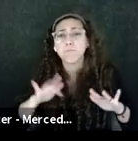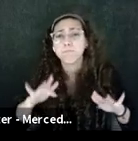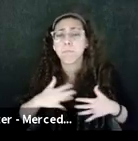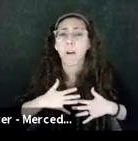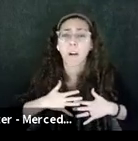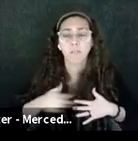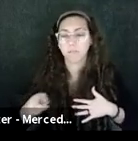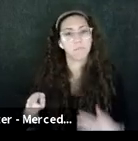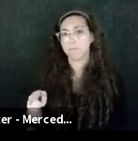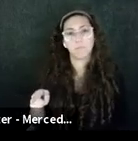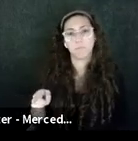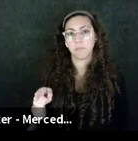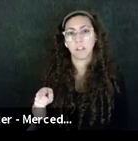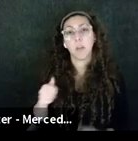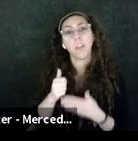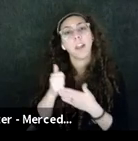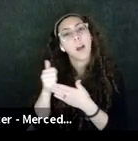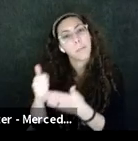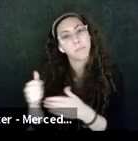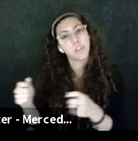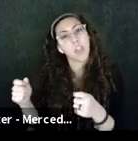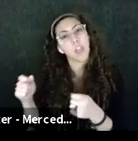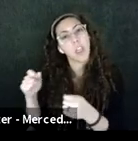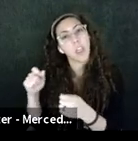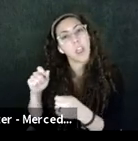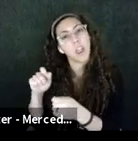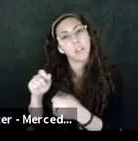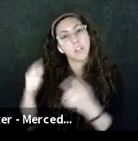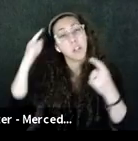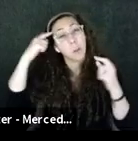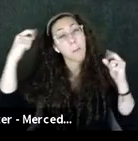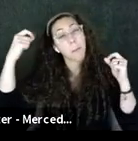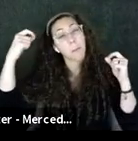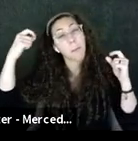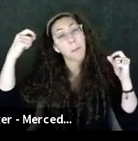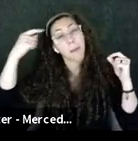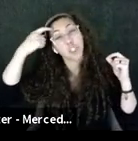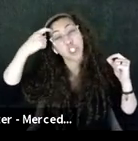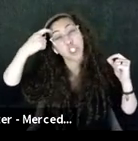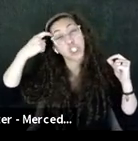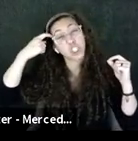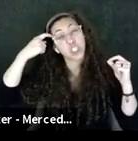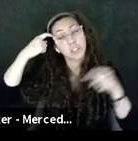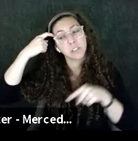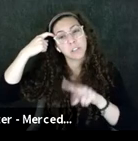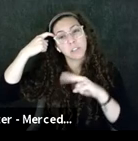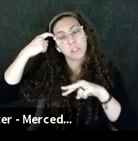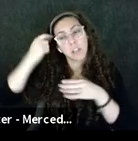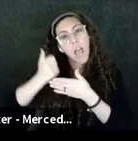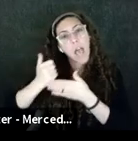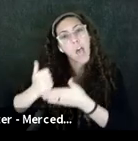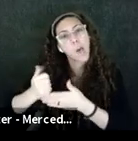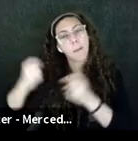Jason Williams: But we can help them rewire it again. That's the whole idea around trauma informed care is we got help rewire folks brains.